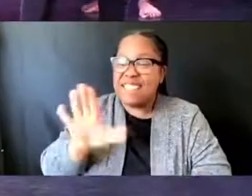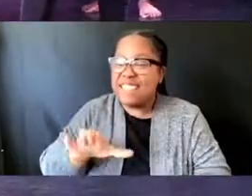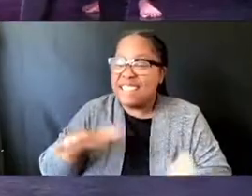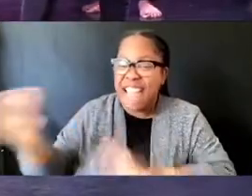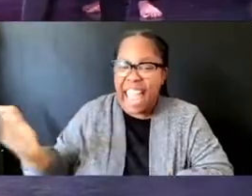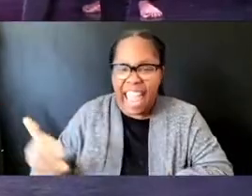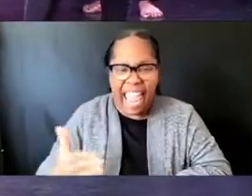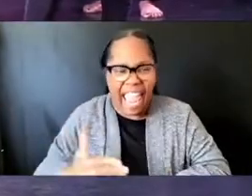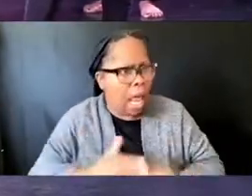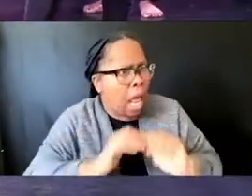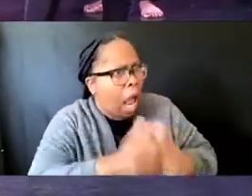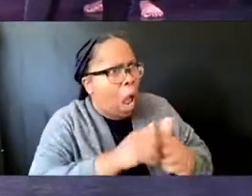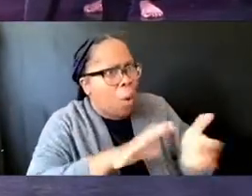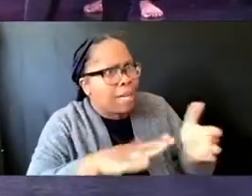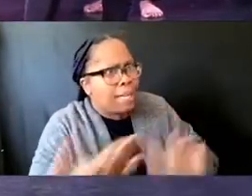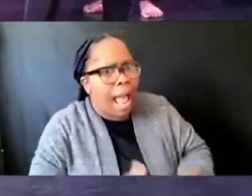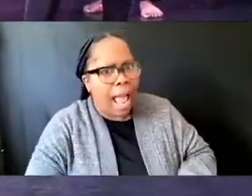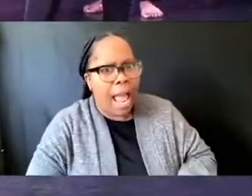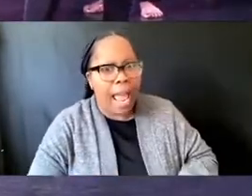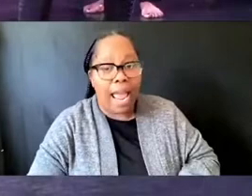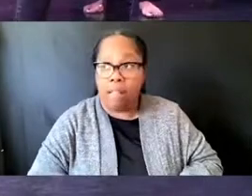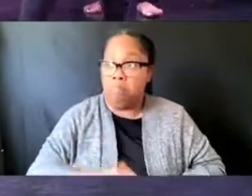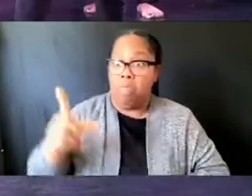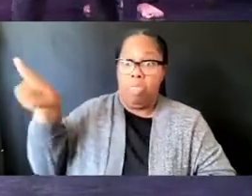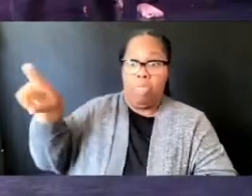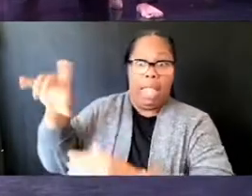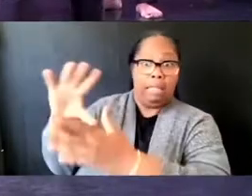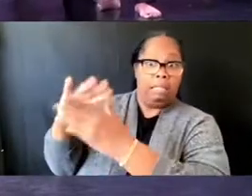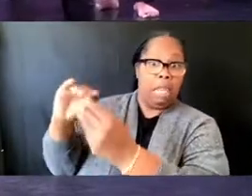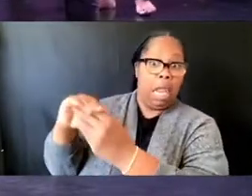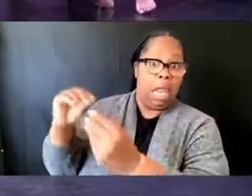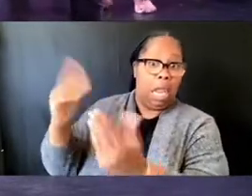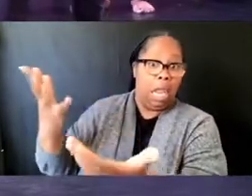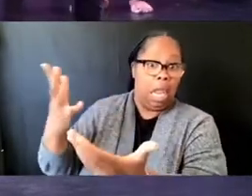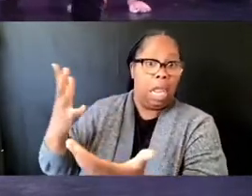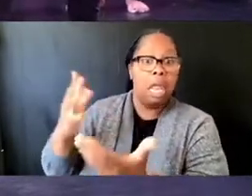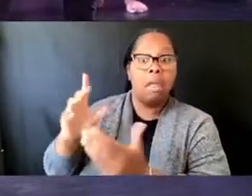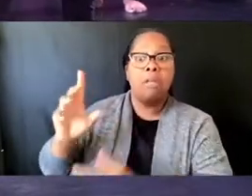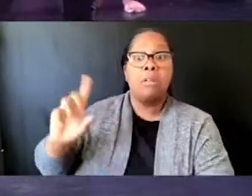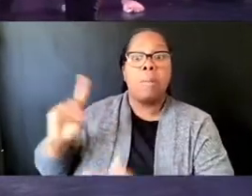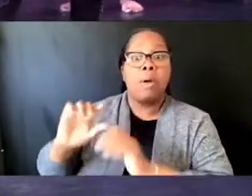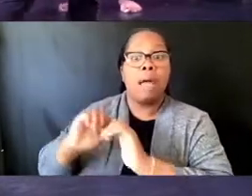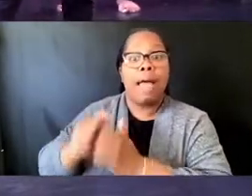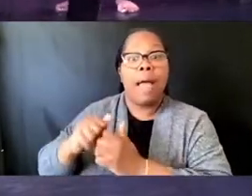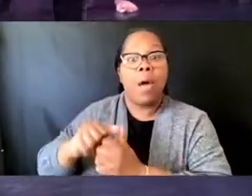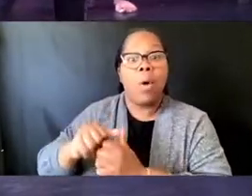But how did it die? They said, it died like